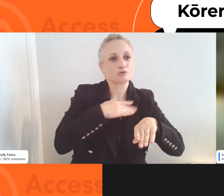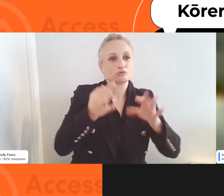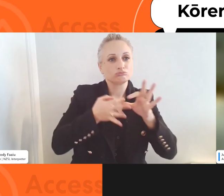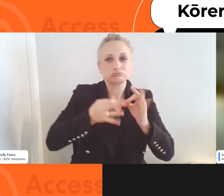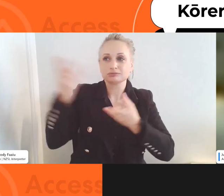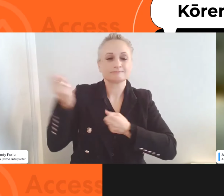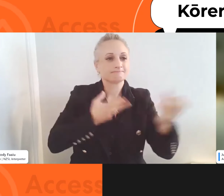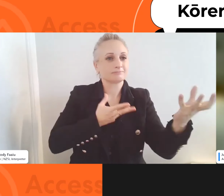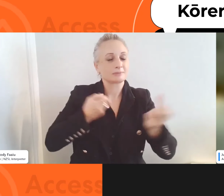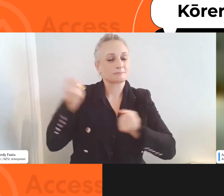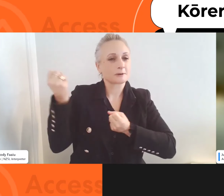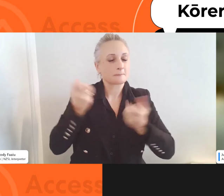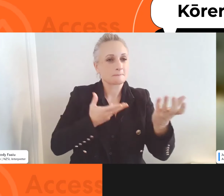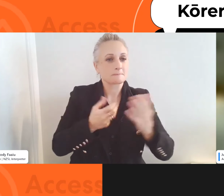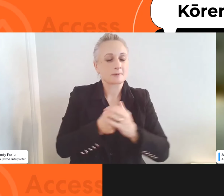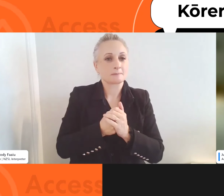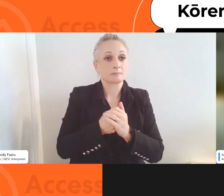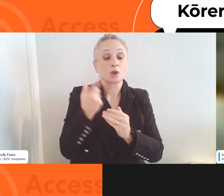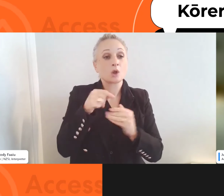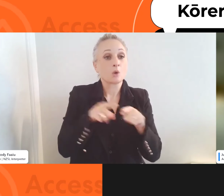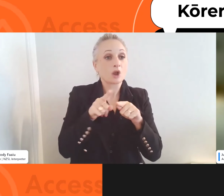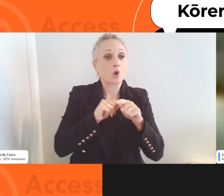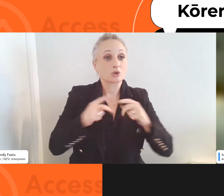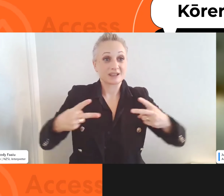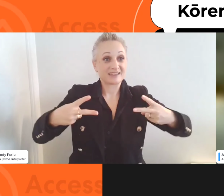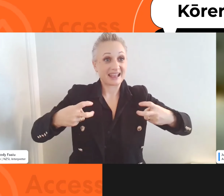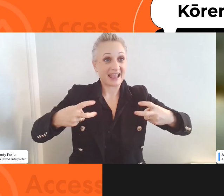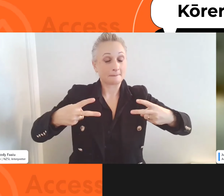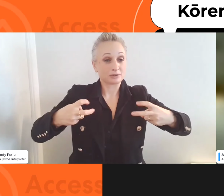screen and you can enable this by clicking on the captions at